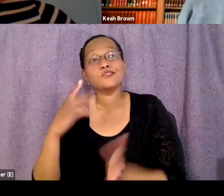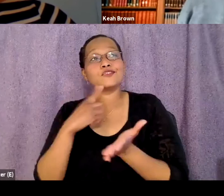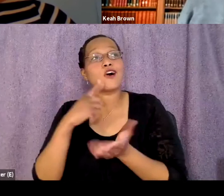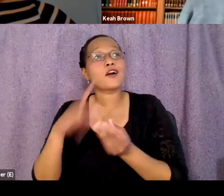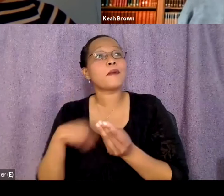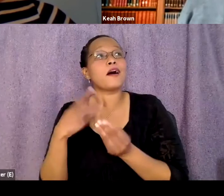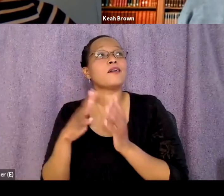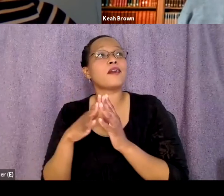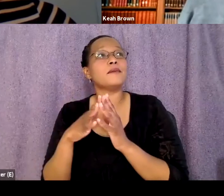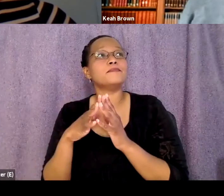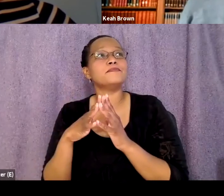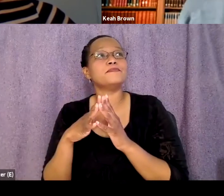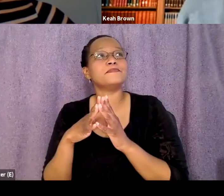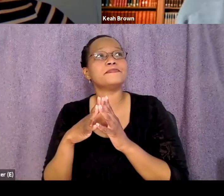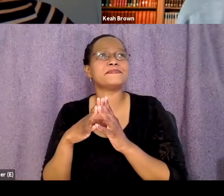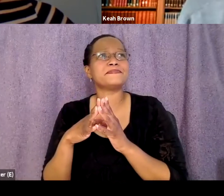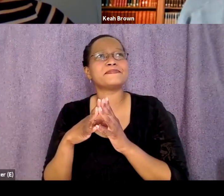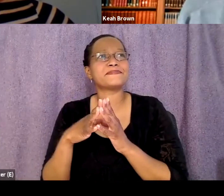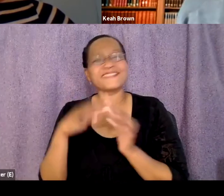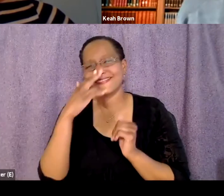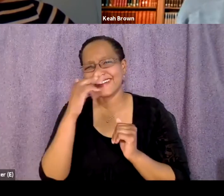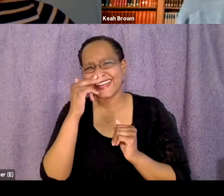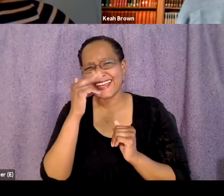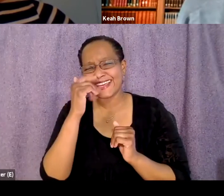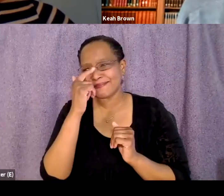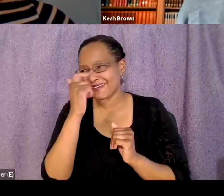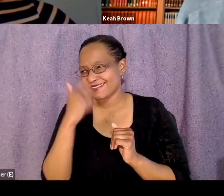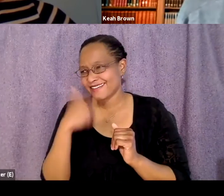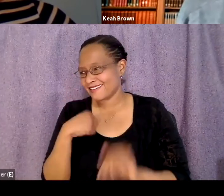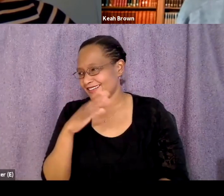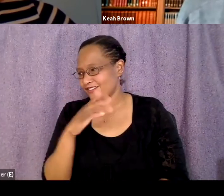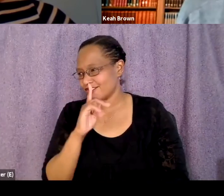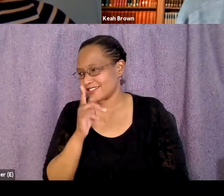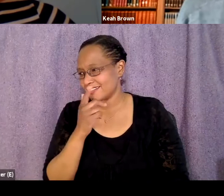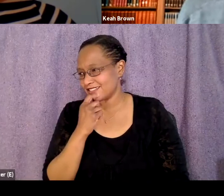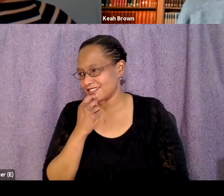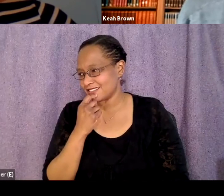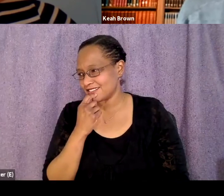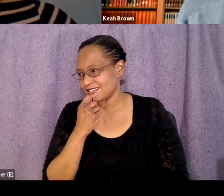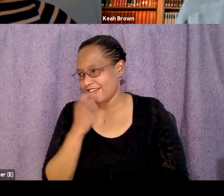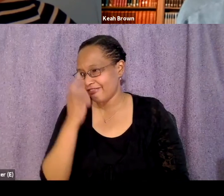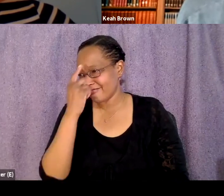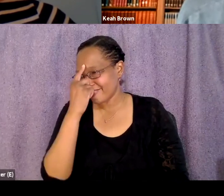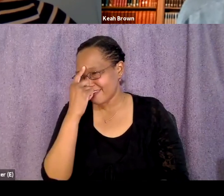Keah Brown: it's so funny because I guess, I never really think about too much what's